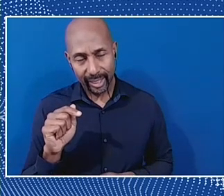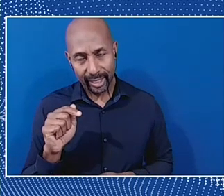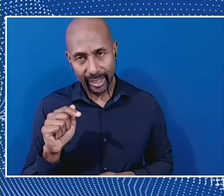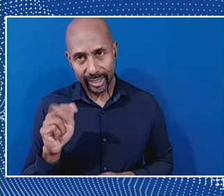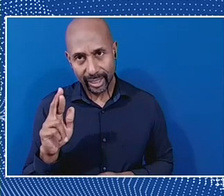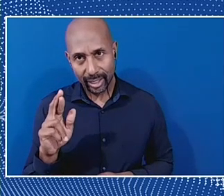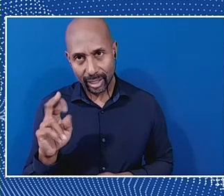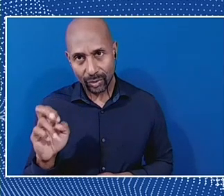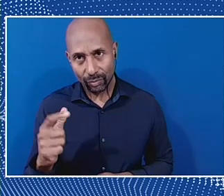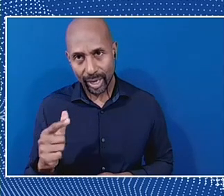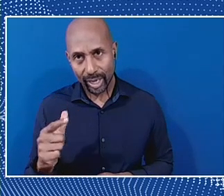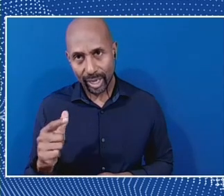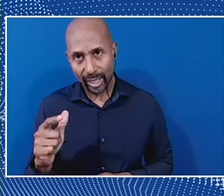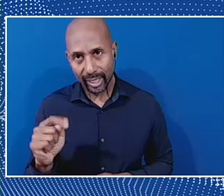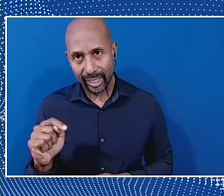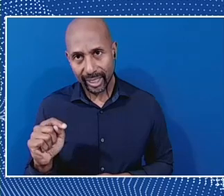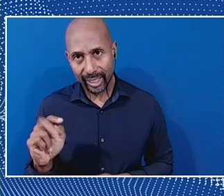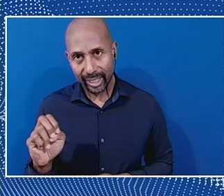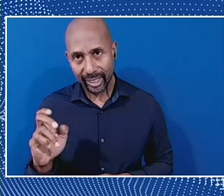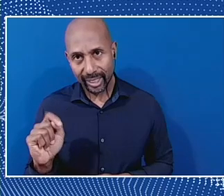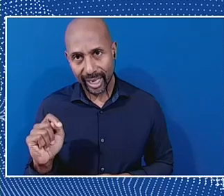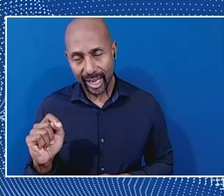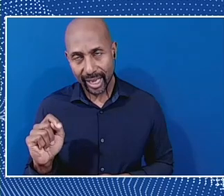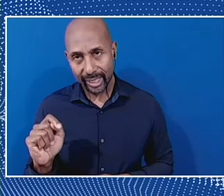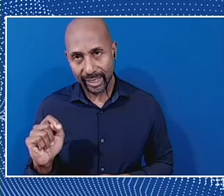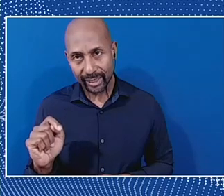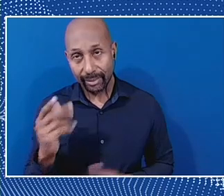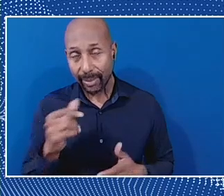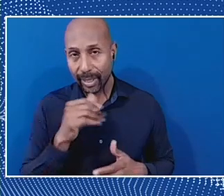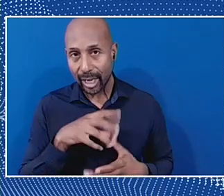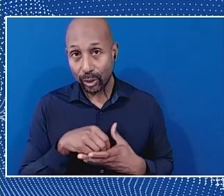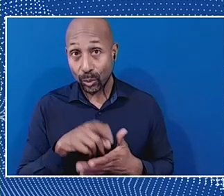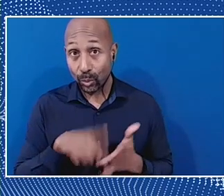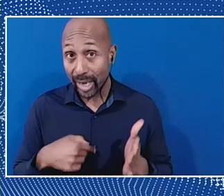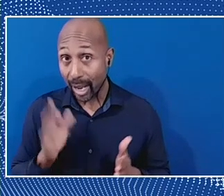I will say for the record, and I think it's important for the Department to